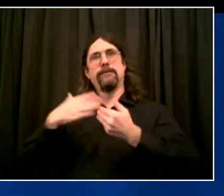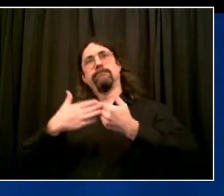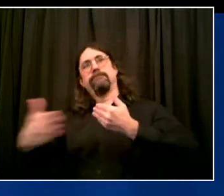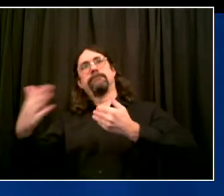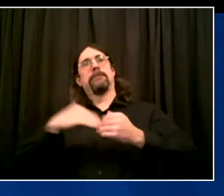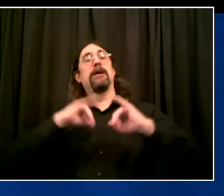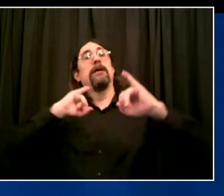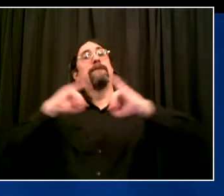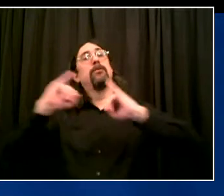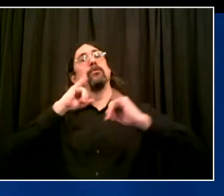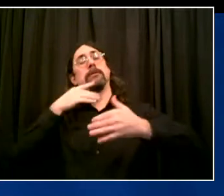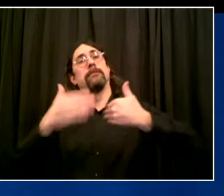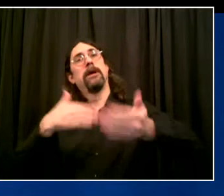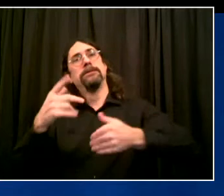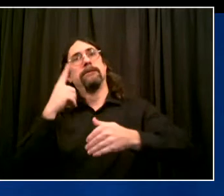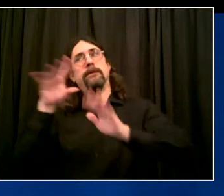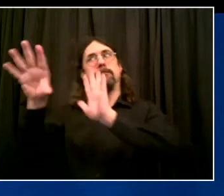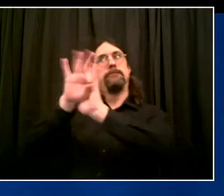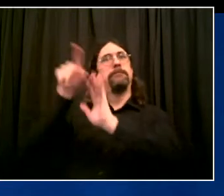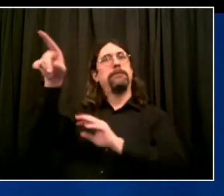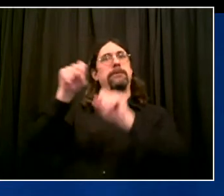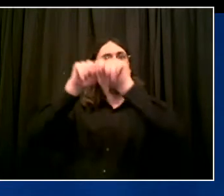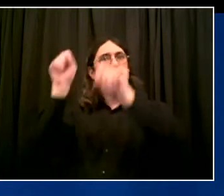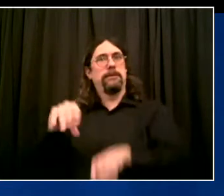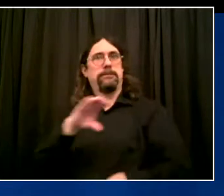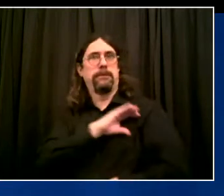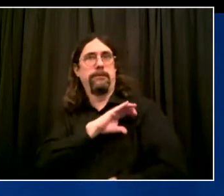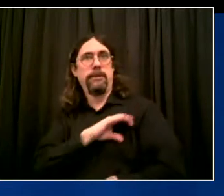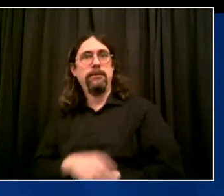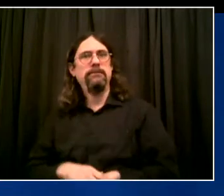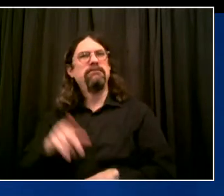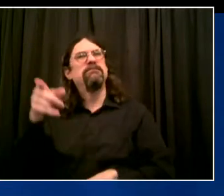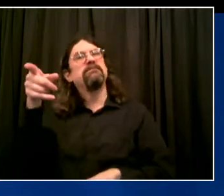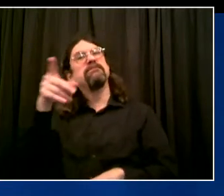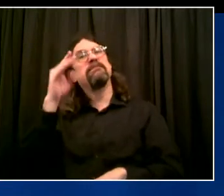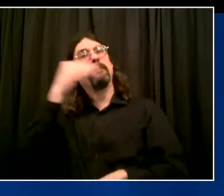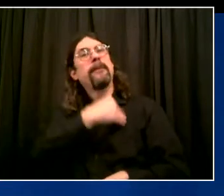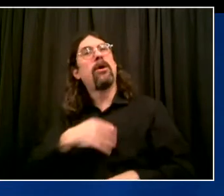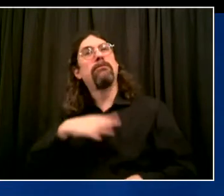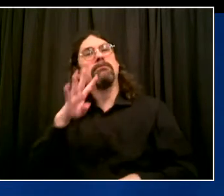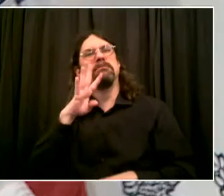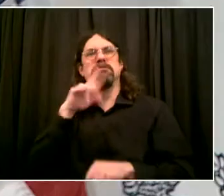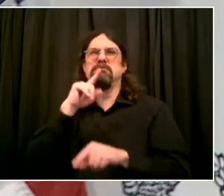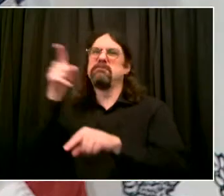THING, DISCIPLINE MATRIX IS ONE OTHER EXAMPLE, ANMY THINGS MORE TO COME AS WE MOVE FORWARD.